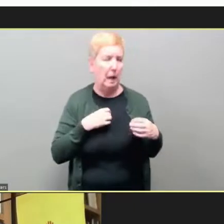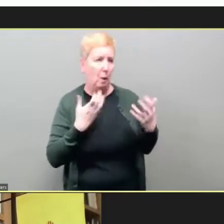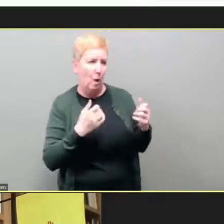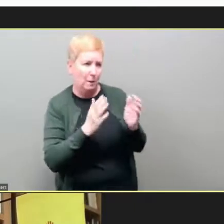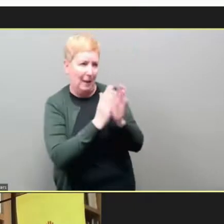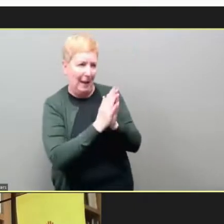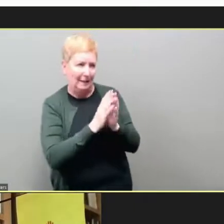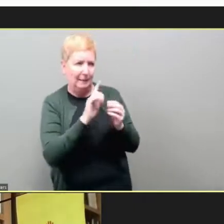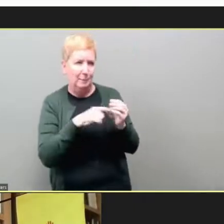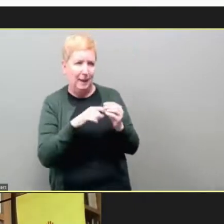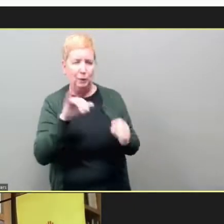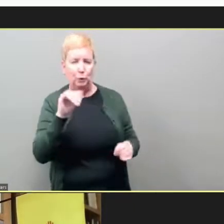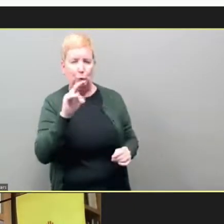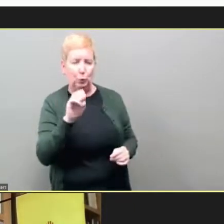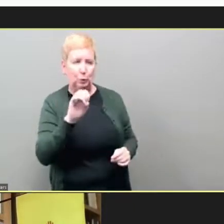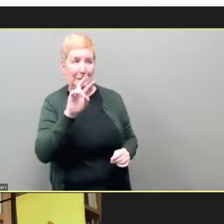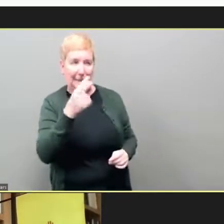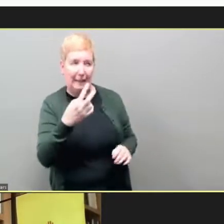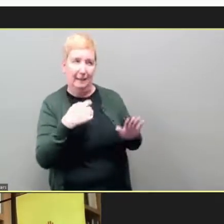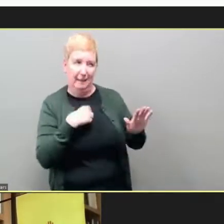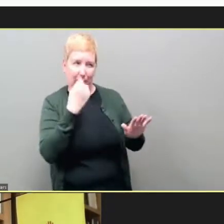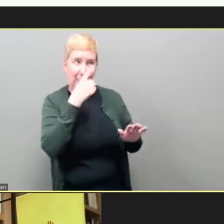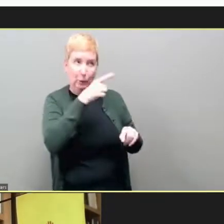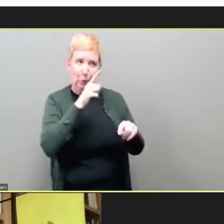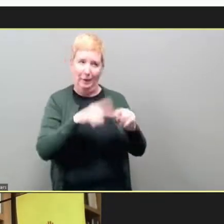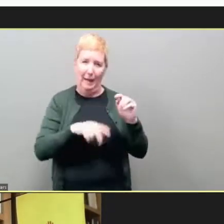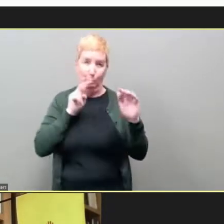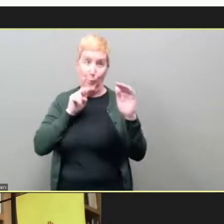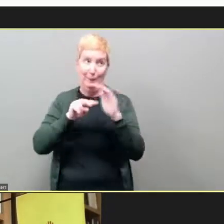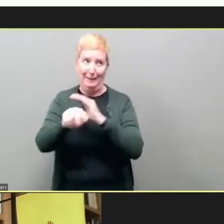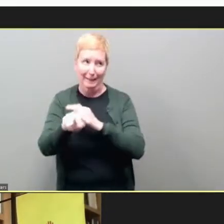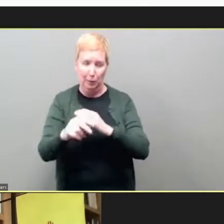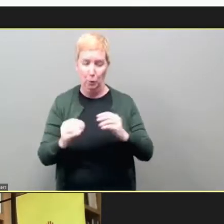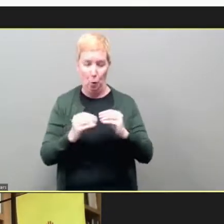have a crystal ball. But right now just by my quick count, about 14 counties